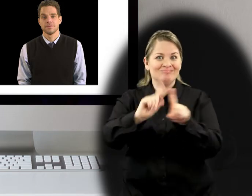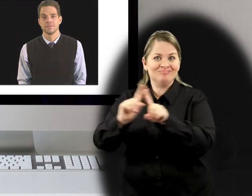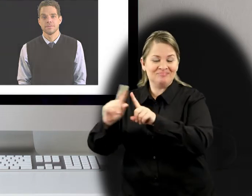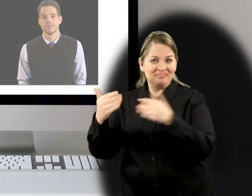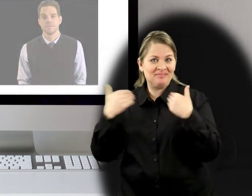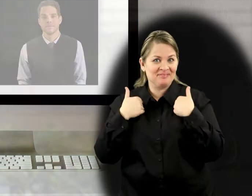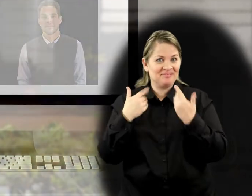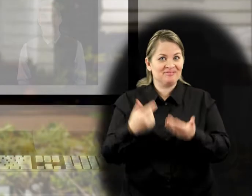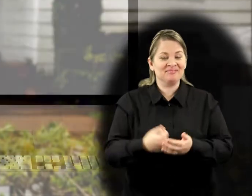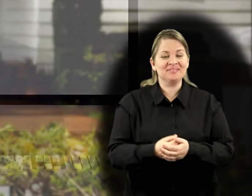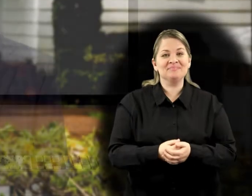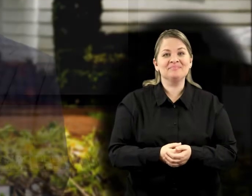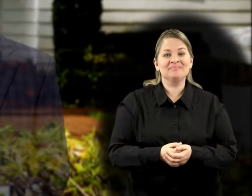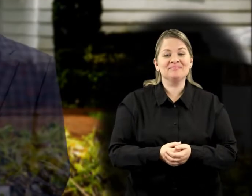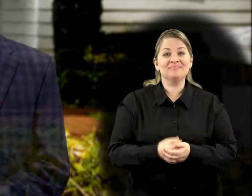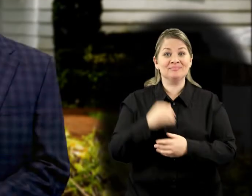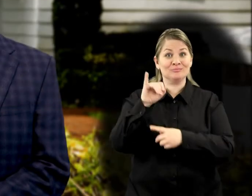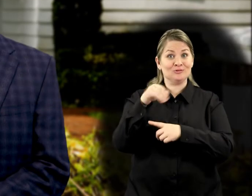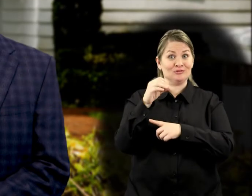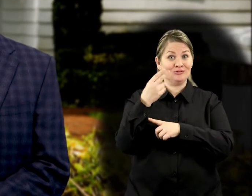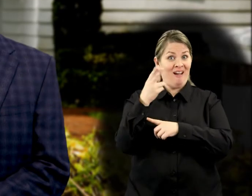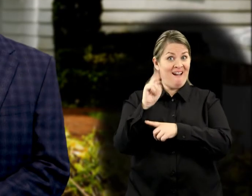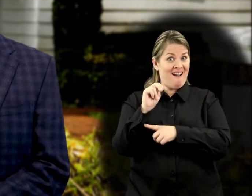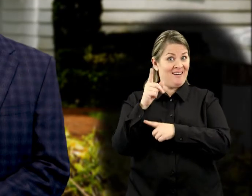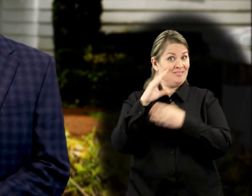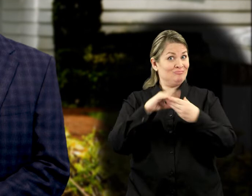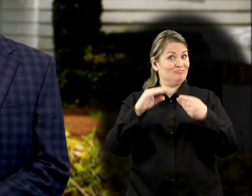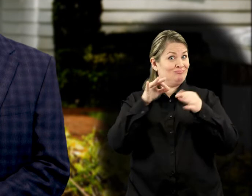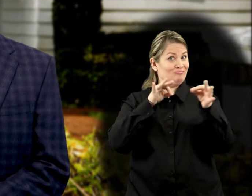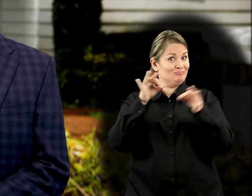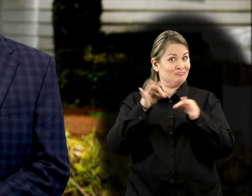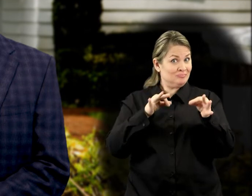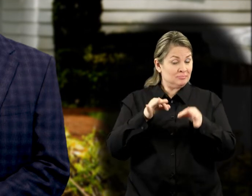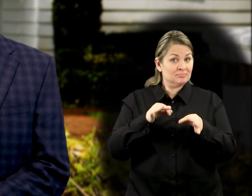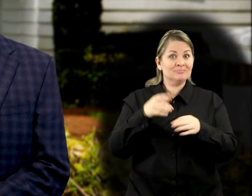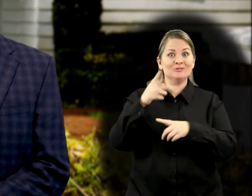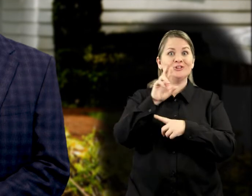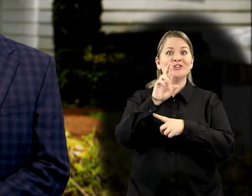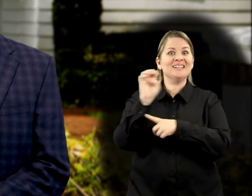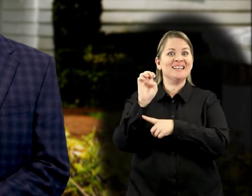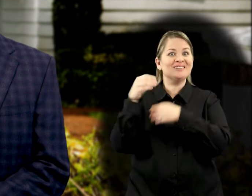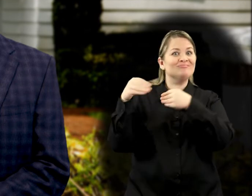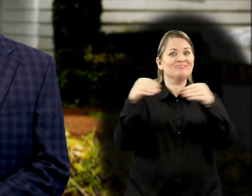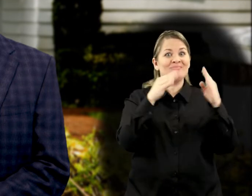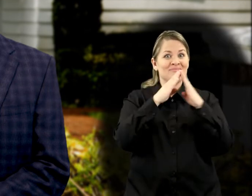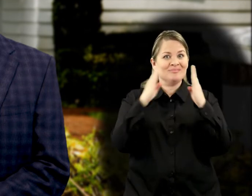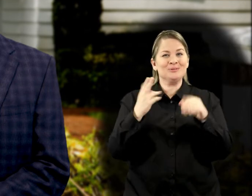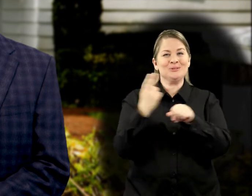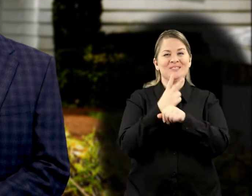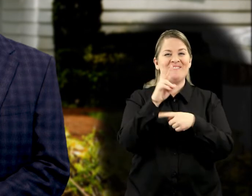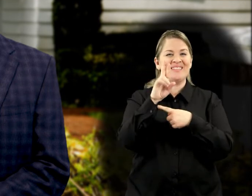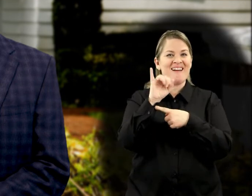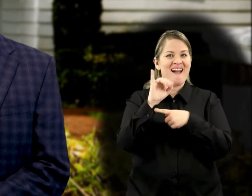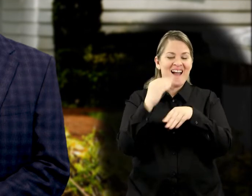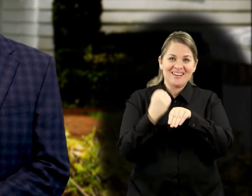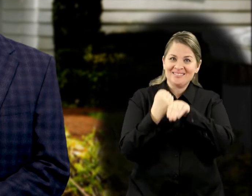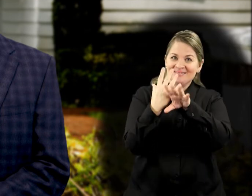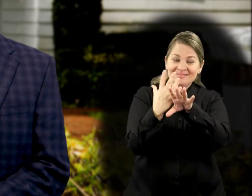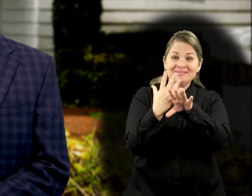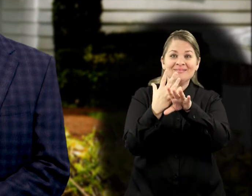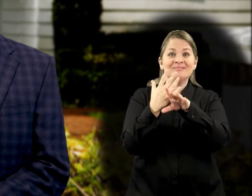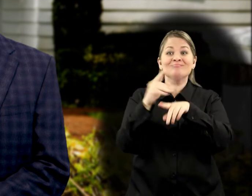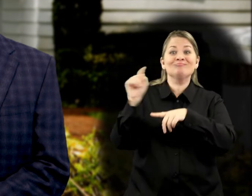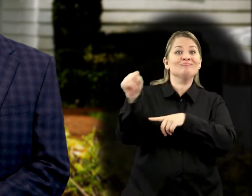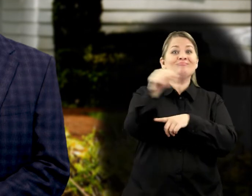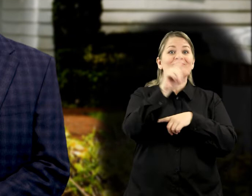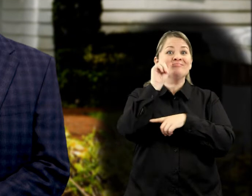John, a realtor, is using VRI to communicate effectively with potential home buyers